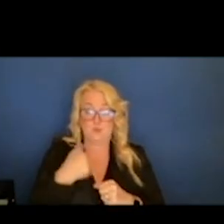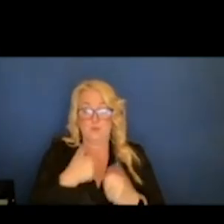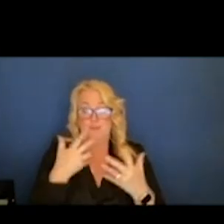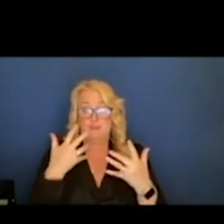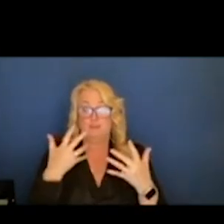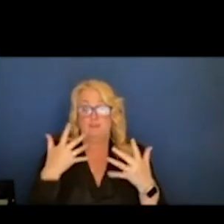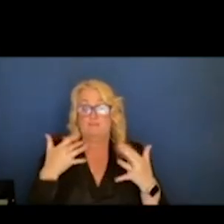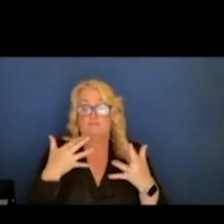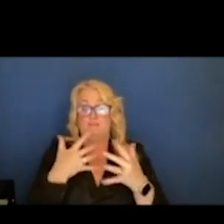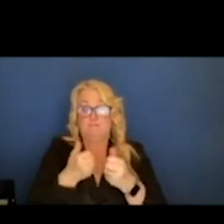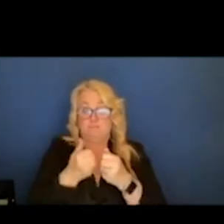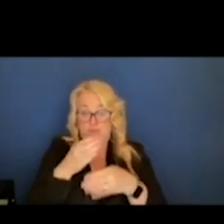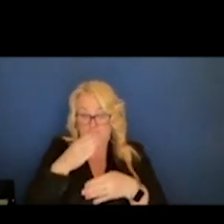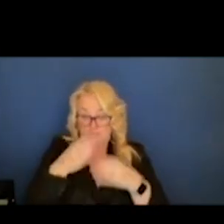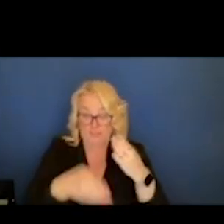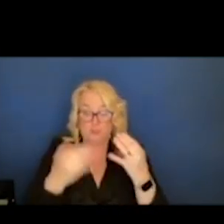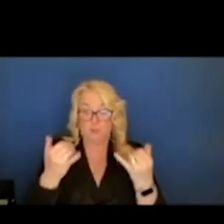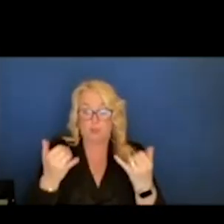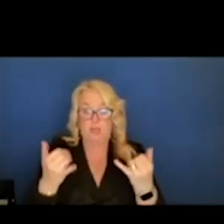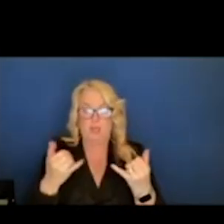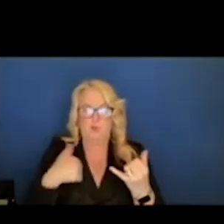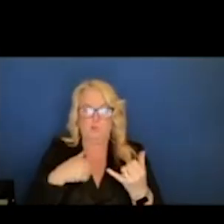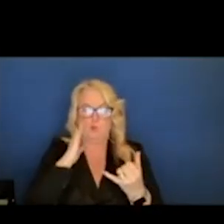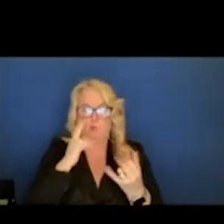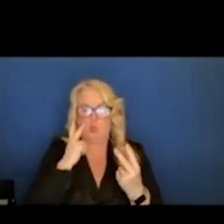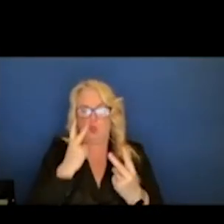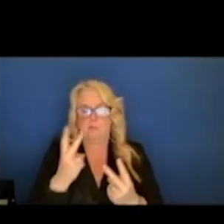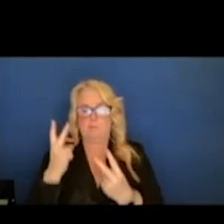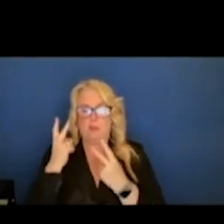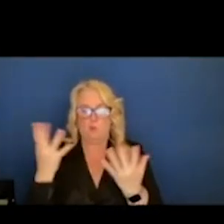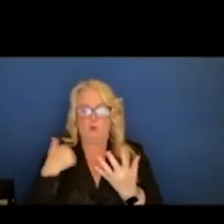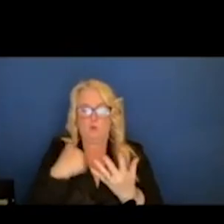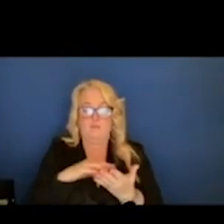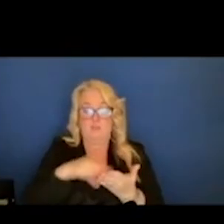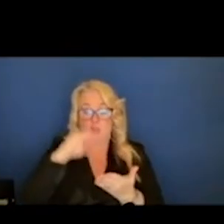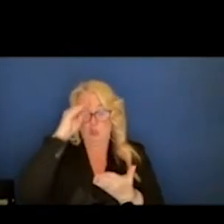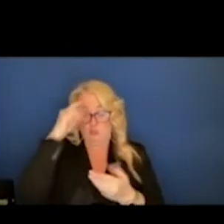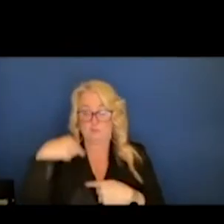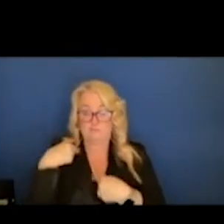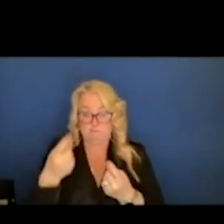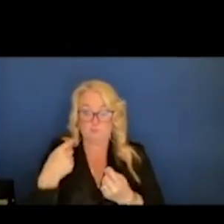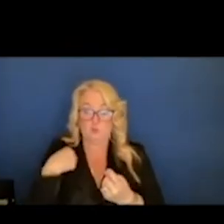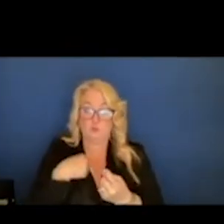As we wrap up today’s session, let’s take a moment to look back at what we’ve learned.